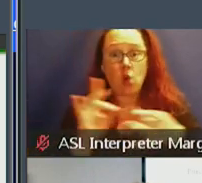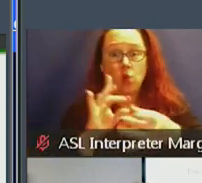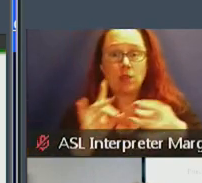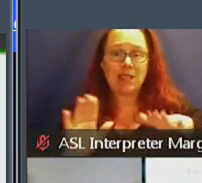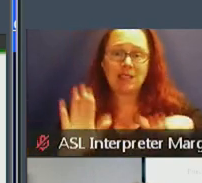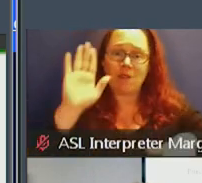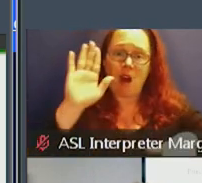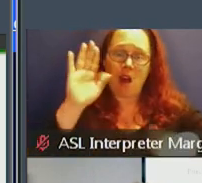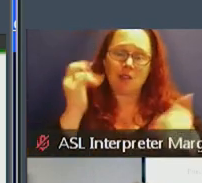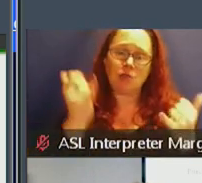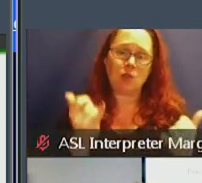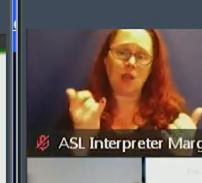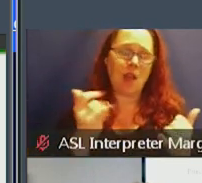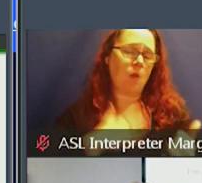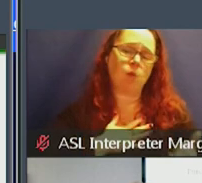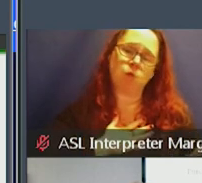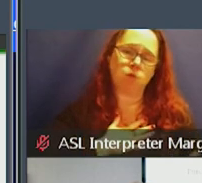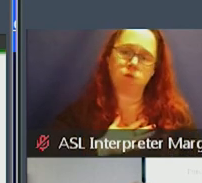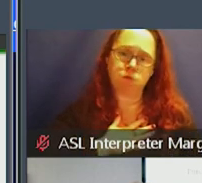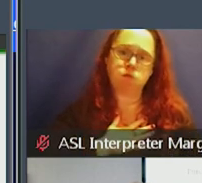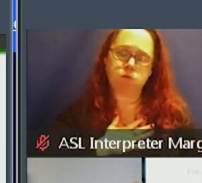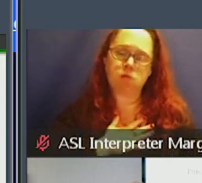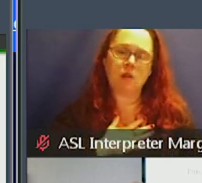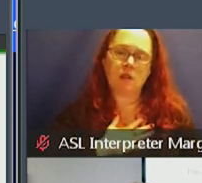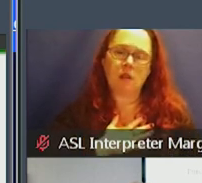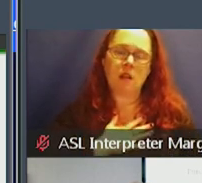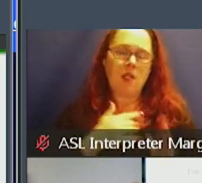without question indicated that there was no and no